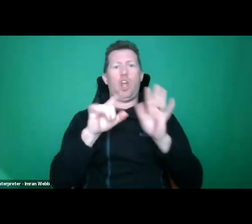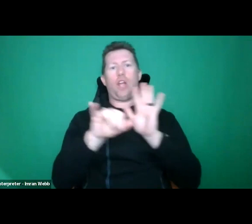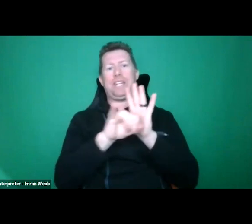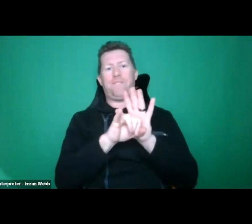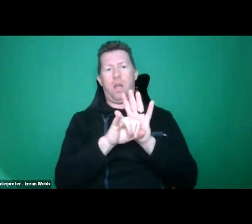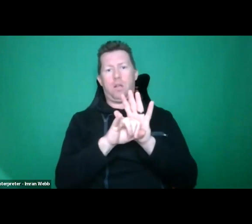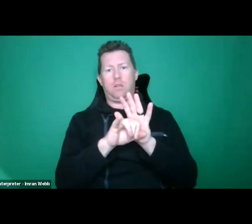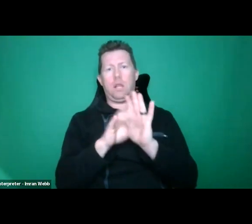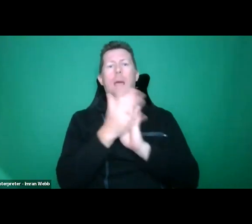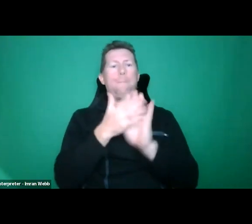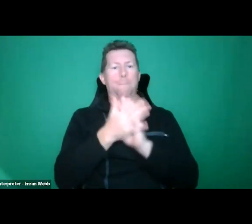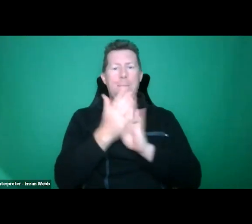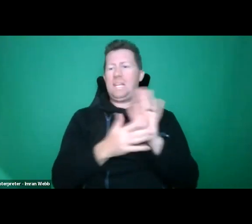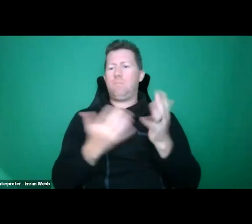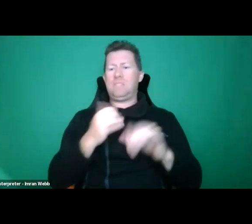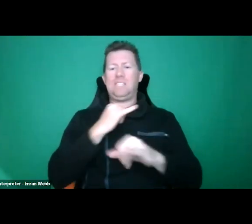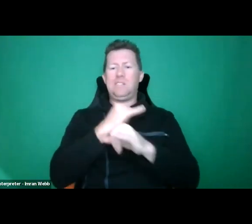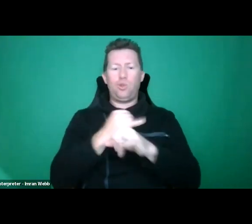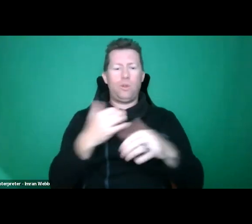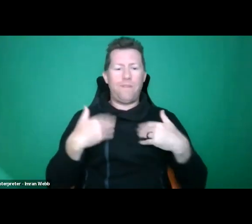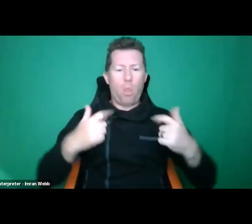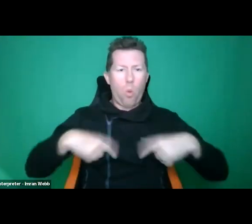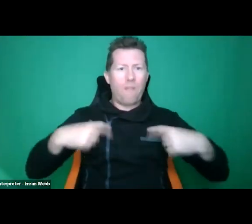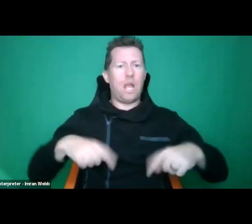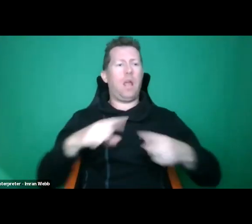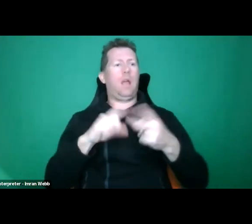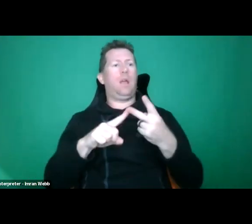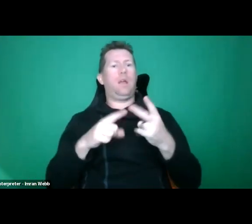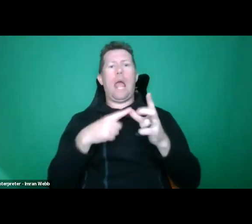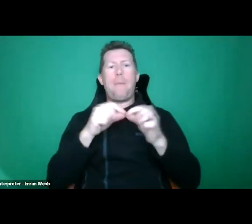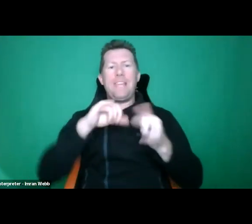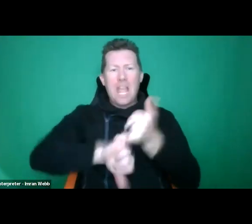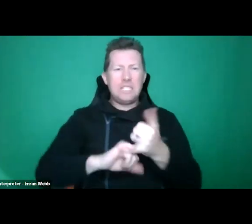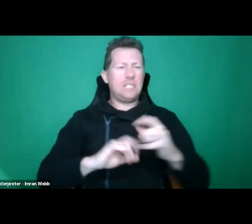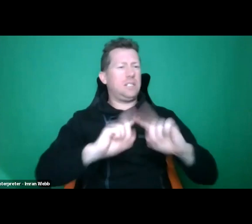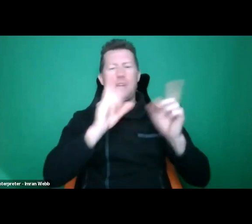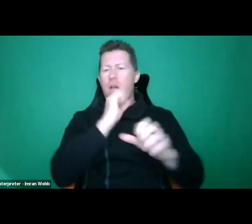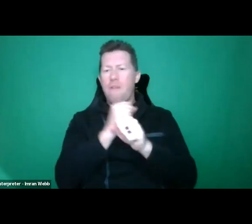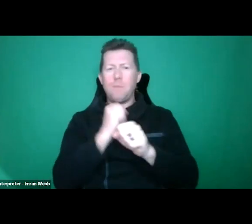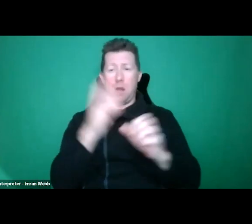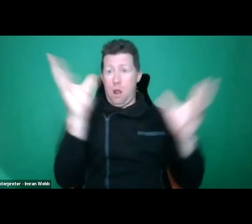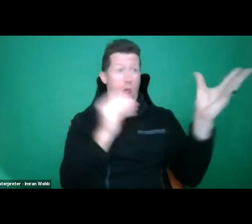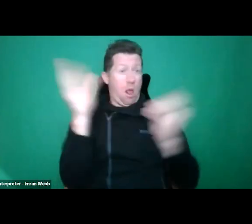So the Institute of Health and Welfare, the Australian Bureau of Statistics, various Government agencies will be collating, taking away